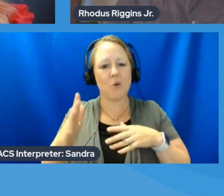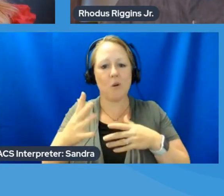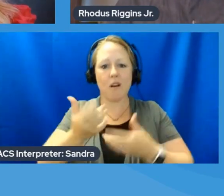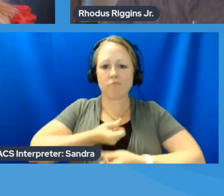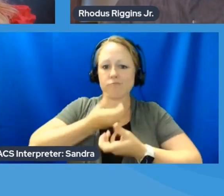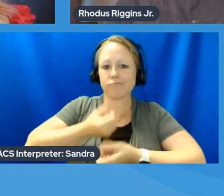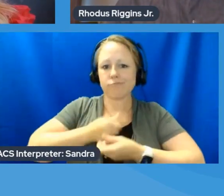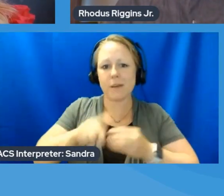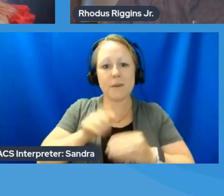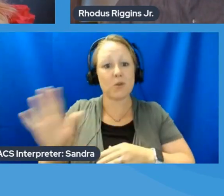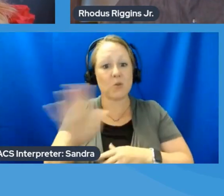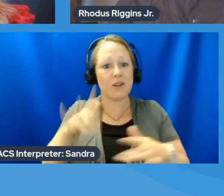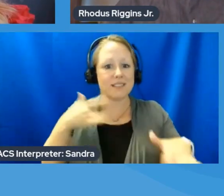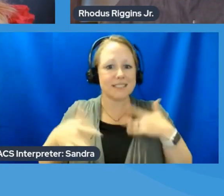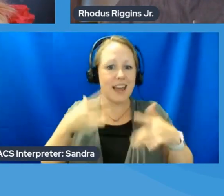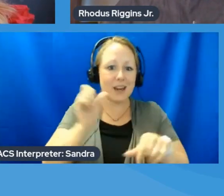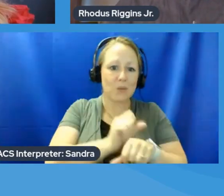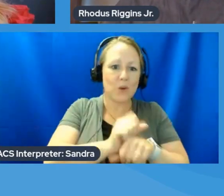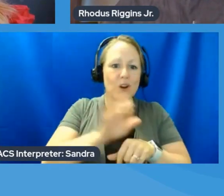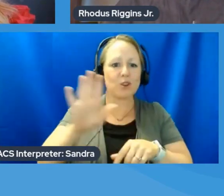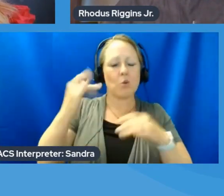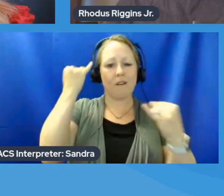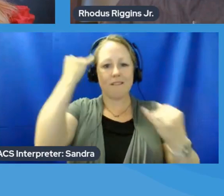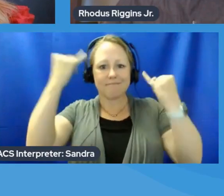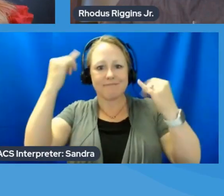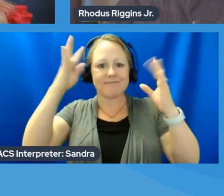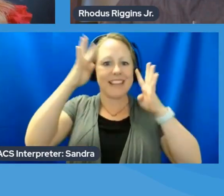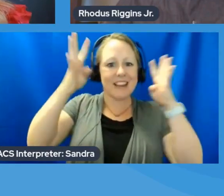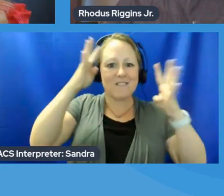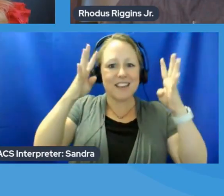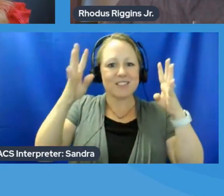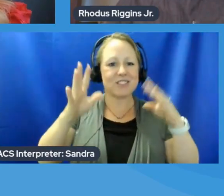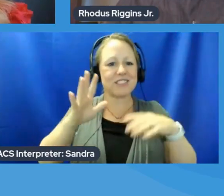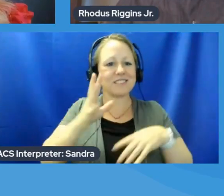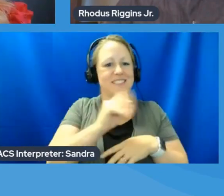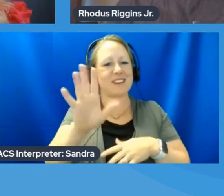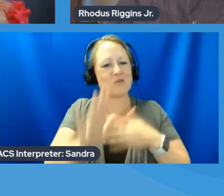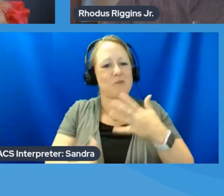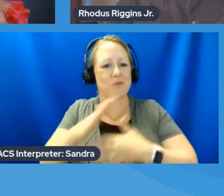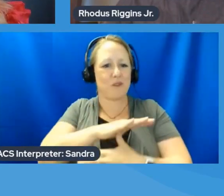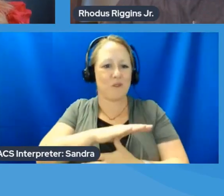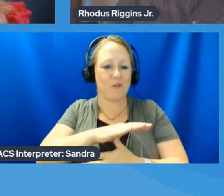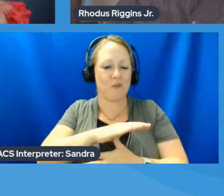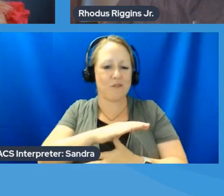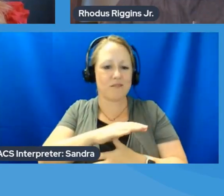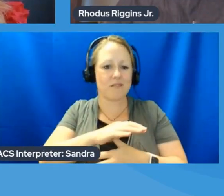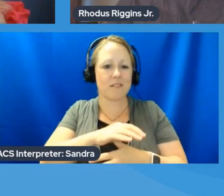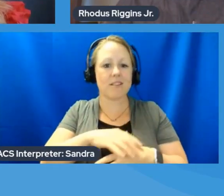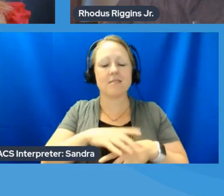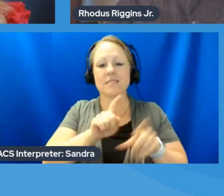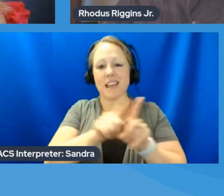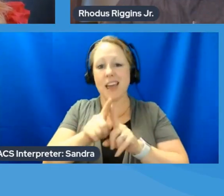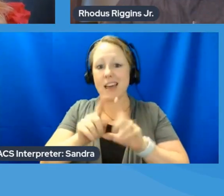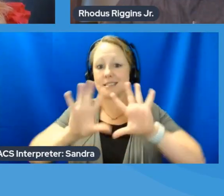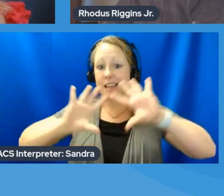your innovations, your priorities. As we continue to identify strategies to support children and families